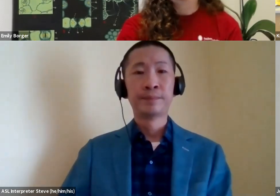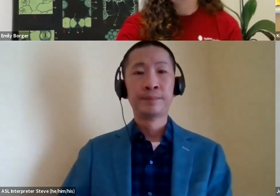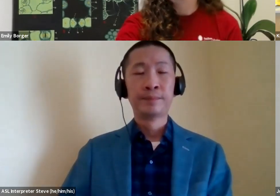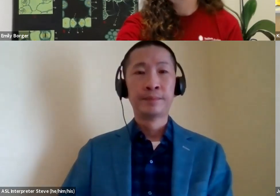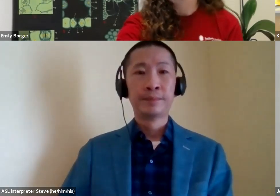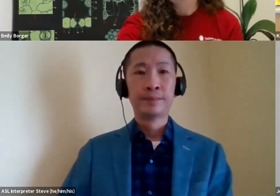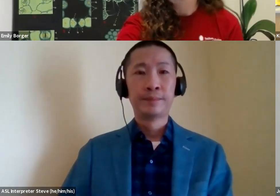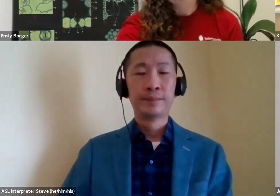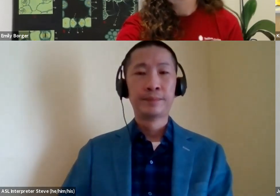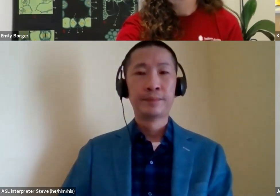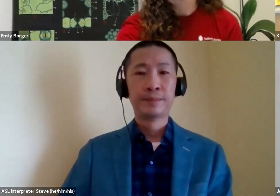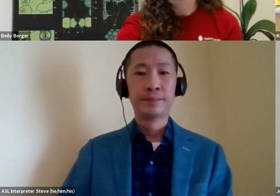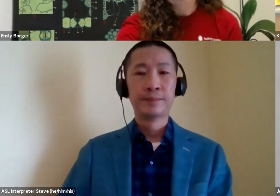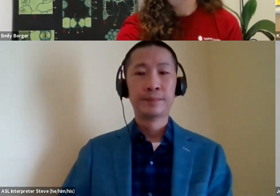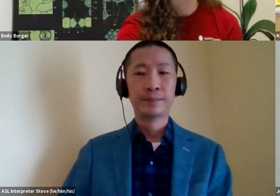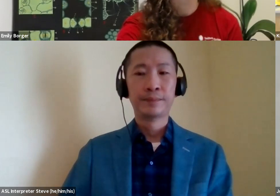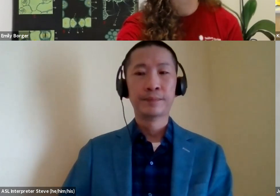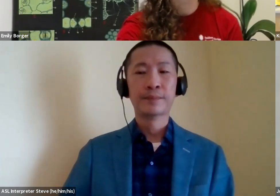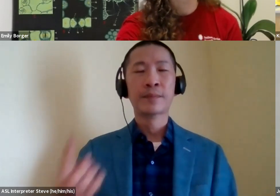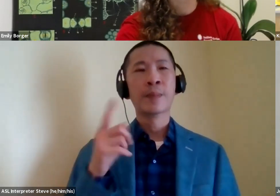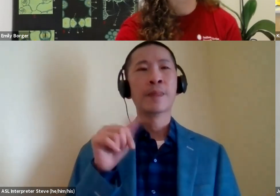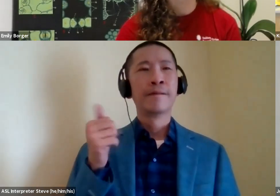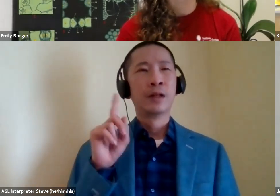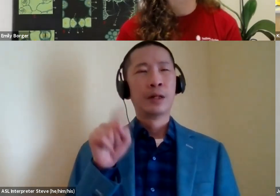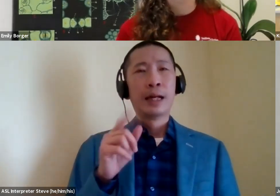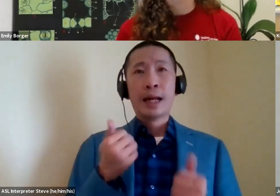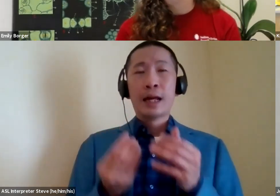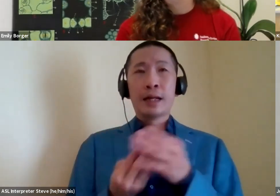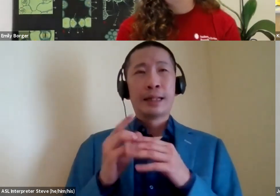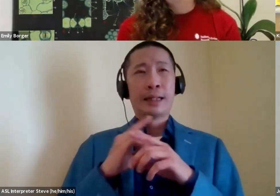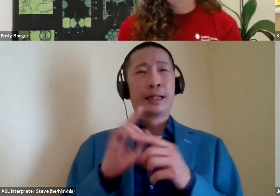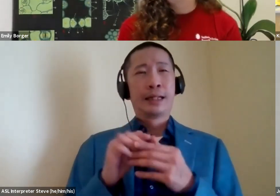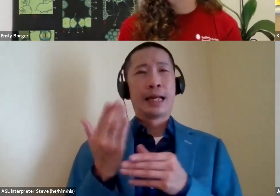Johanna (she/her) - AACPL: All right, so someone else was wondering, are there any plant defenses but also irritate humans?